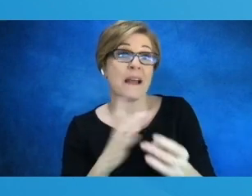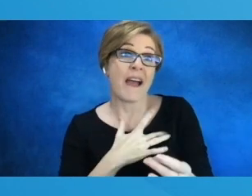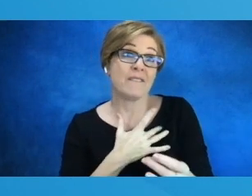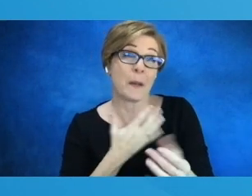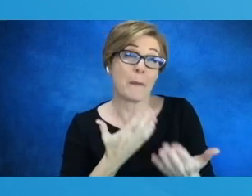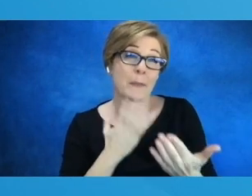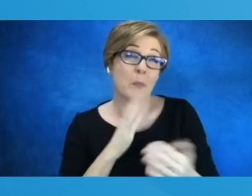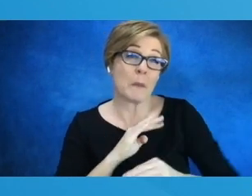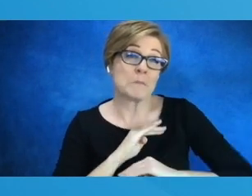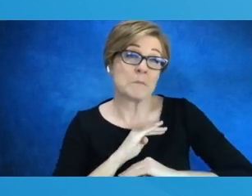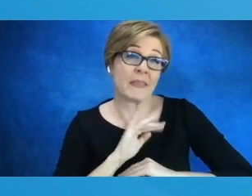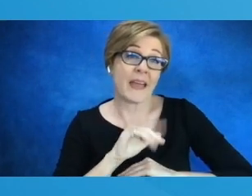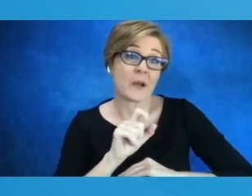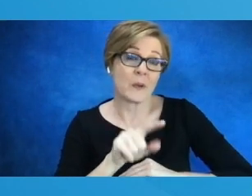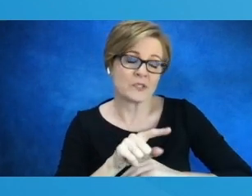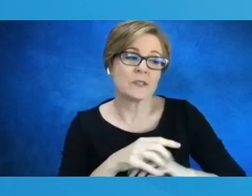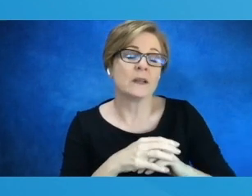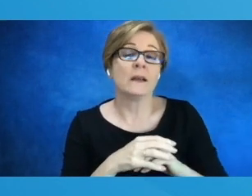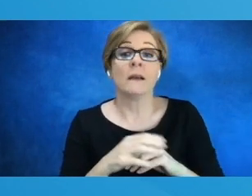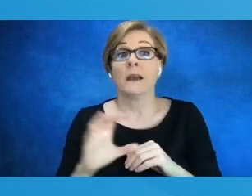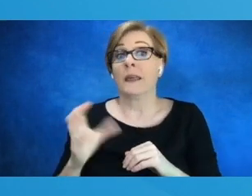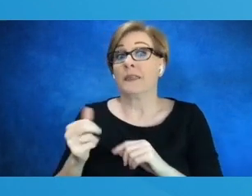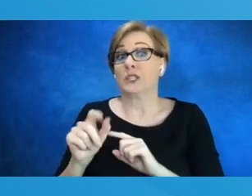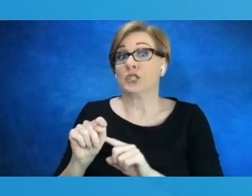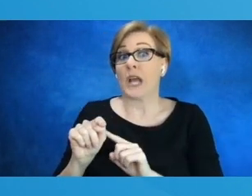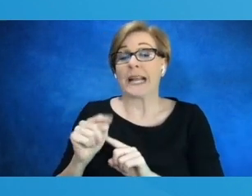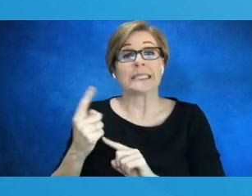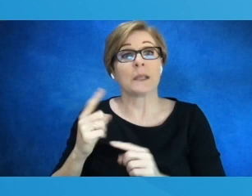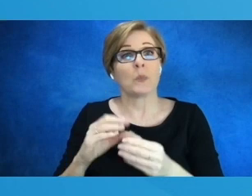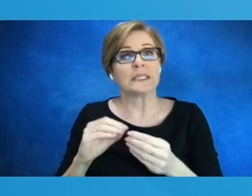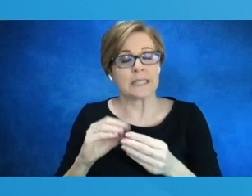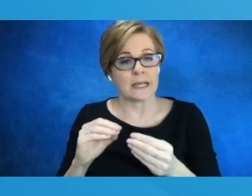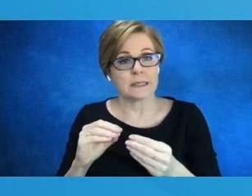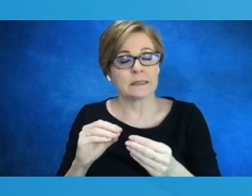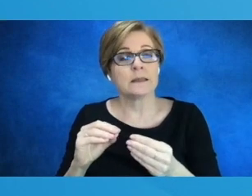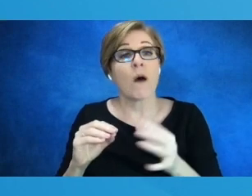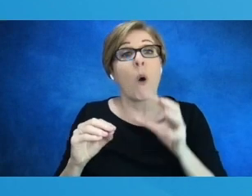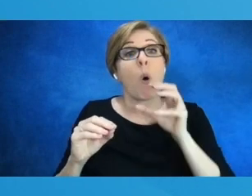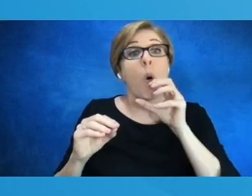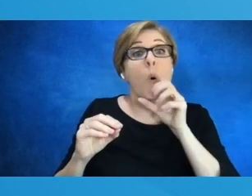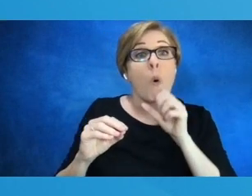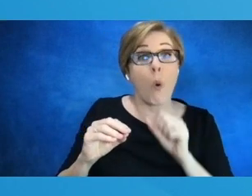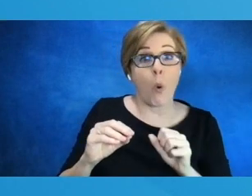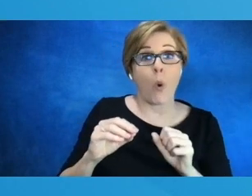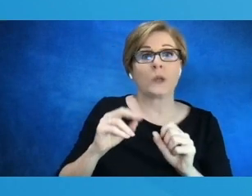One of our comments from the chat says an old perspective being shredded a national